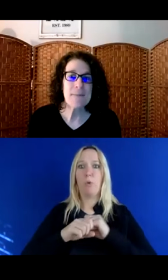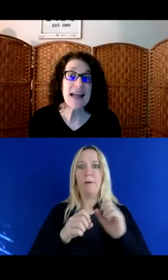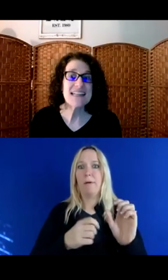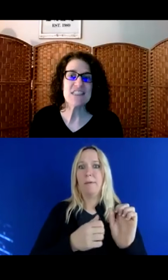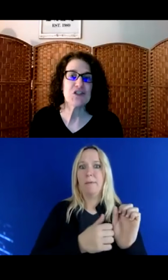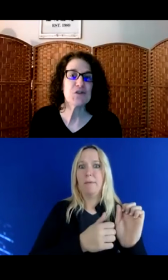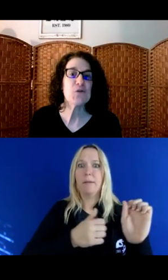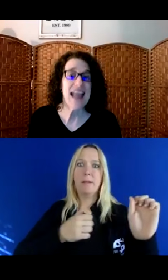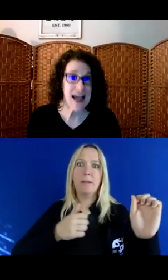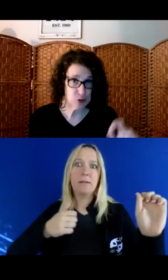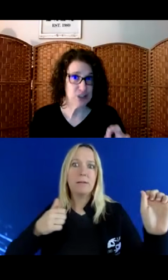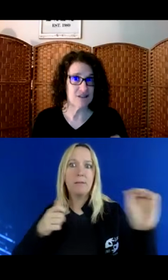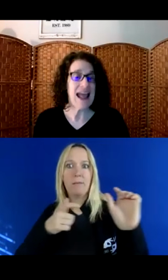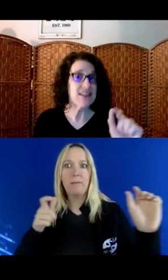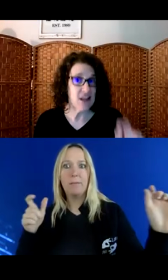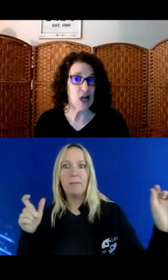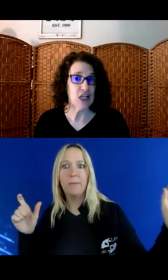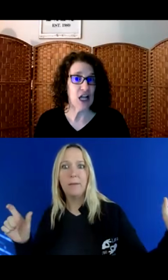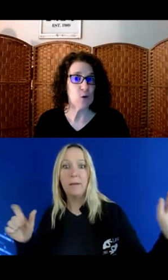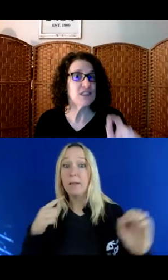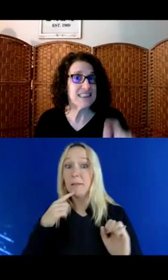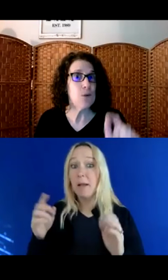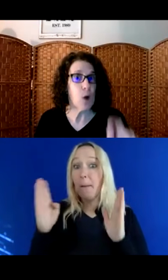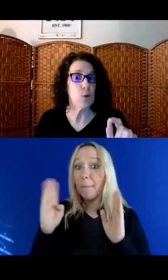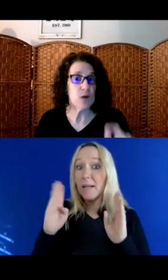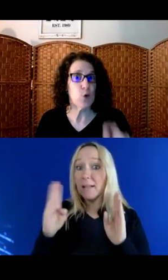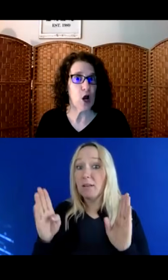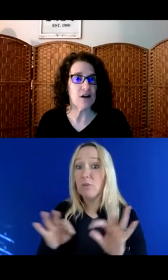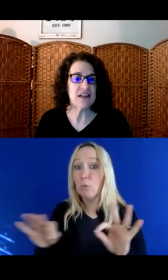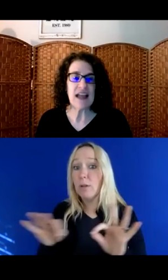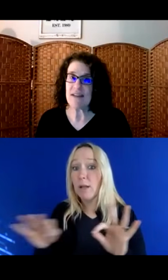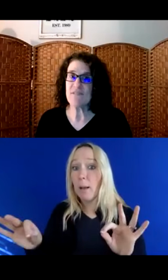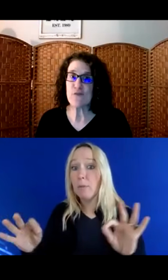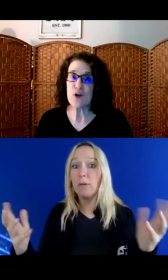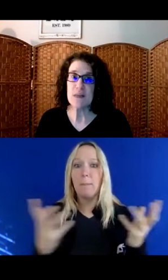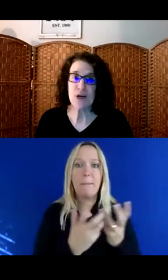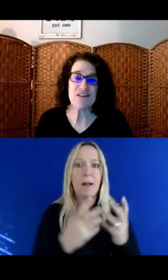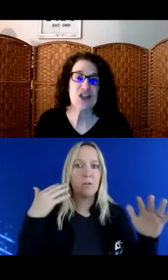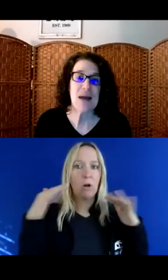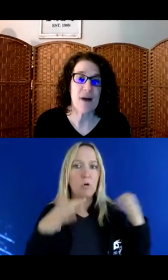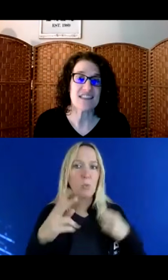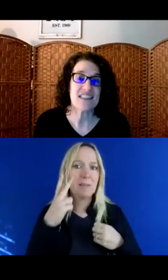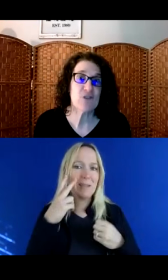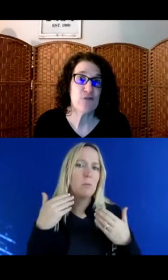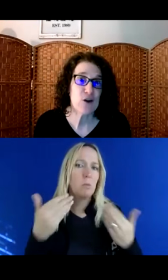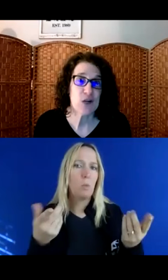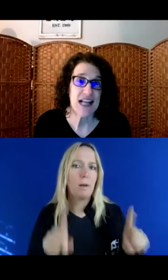Pay attention to the captions and the audio to see what went wrong. Feel free to put it in the chat box if you figured it out.